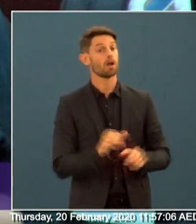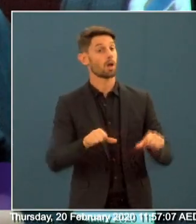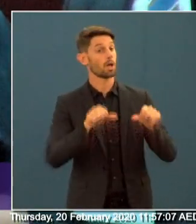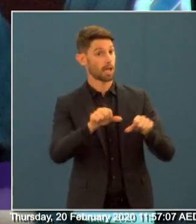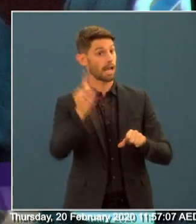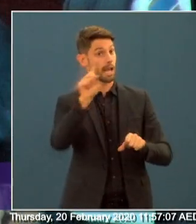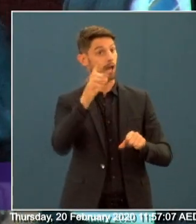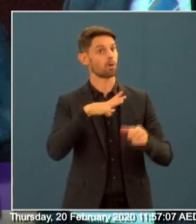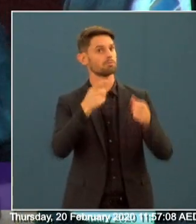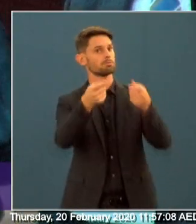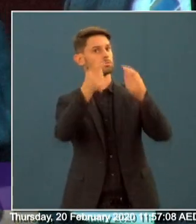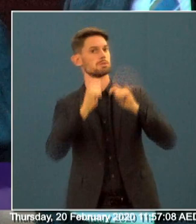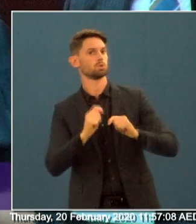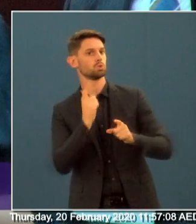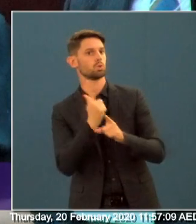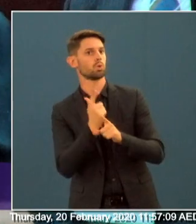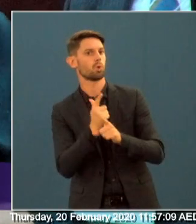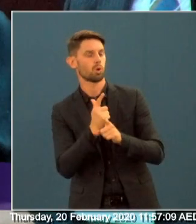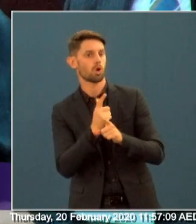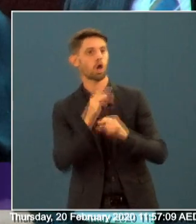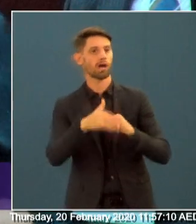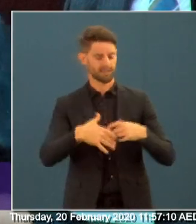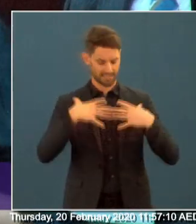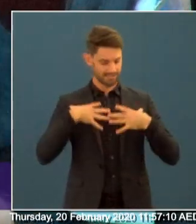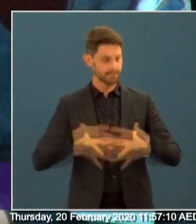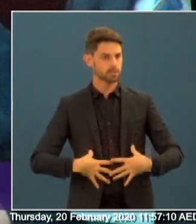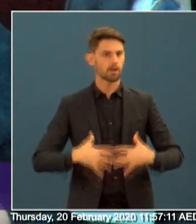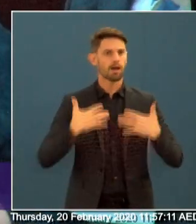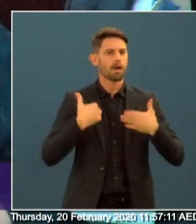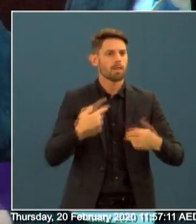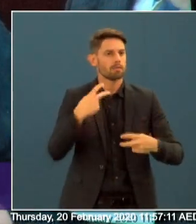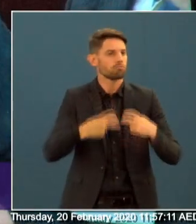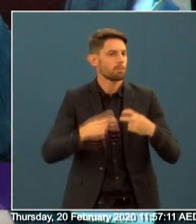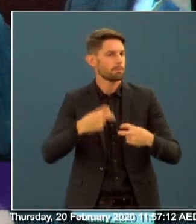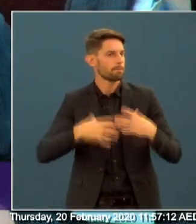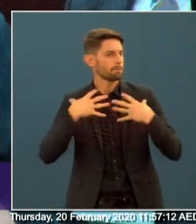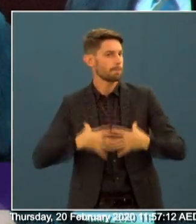...and we're going to move to the area of physical comorbidities. So, Professor Trollor, you deal with this,